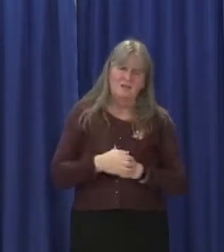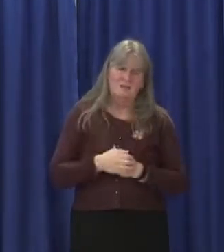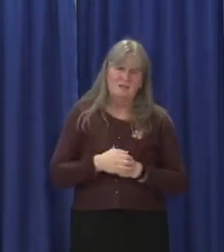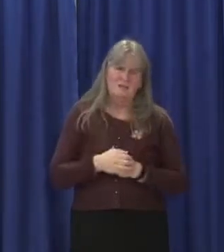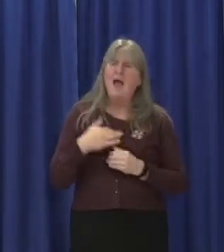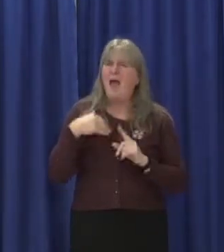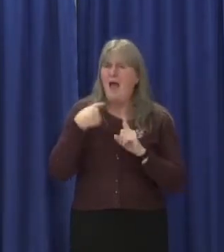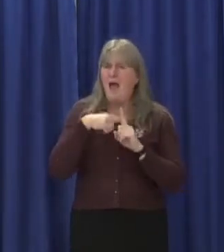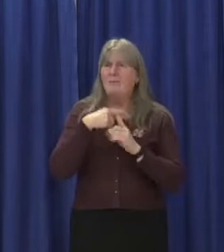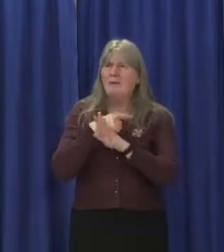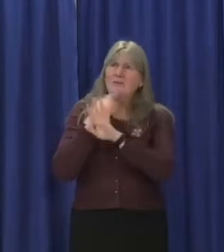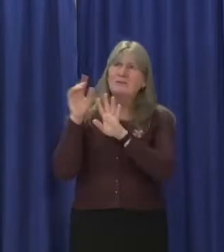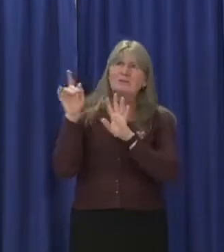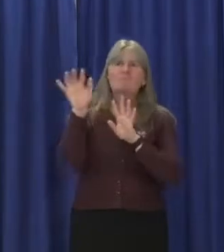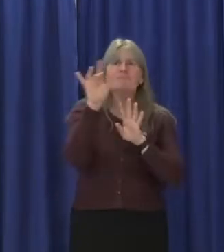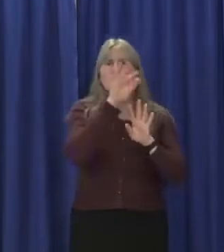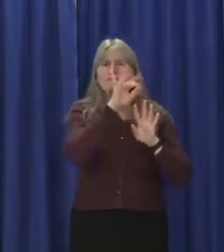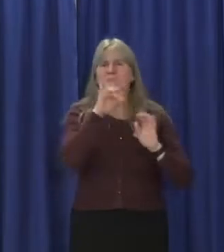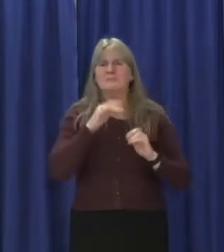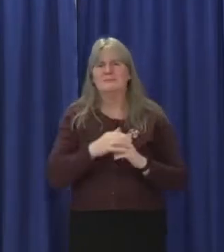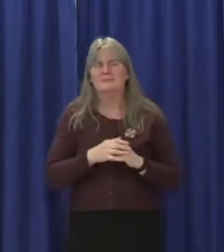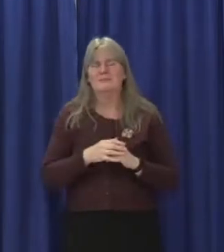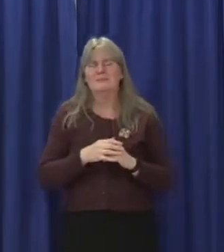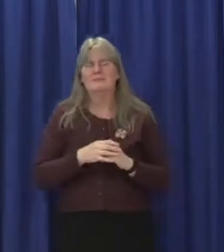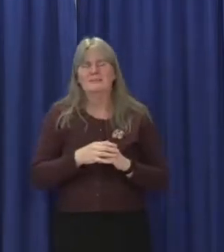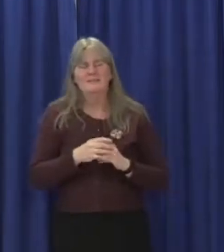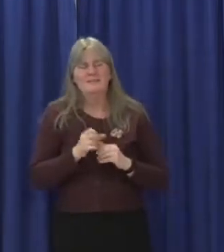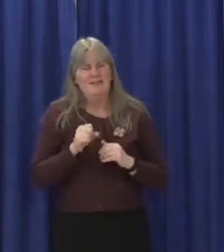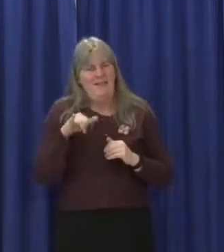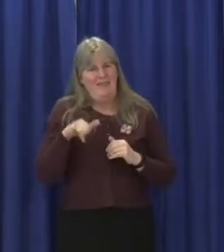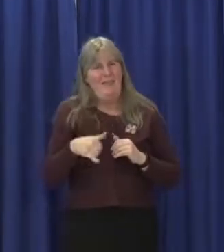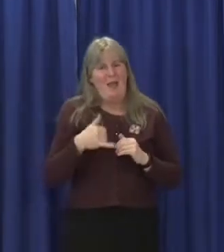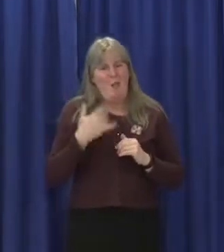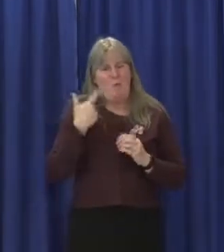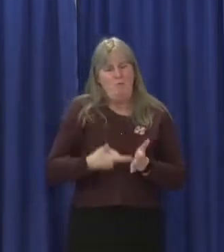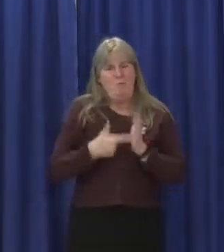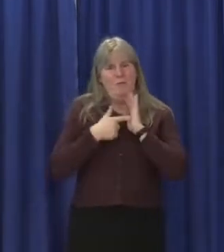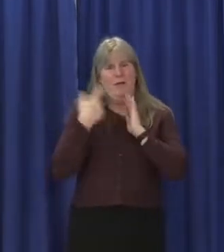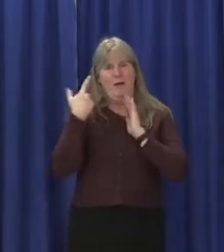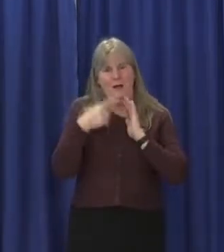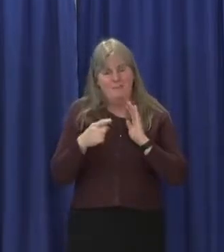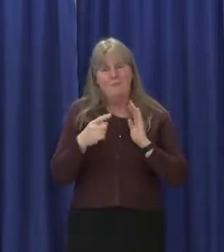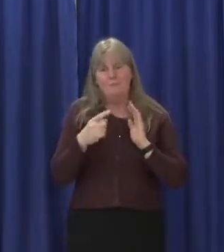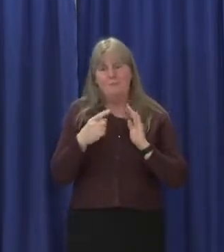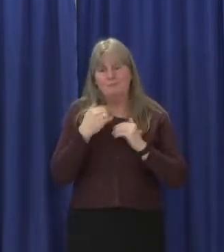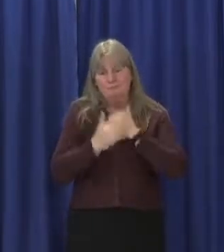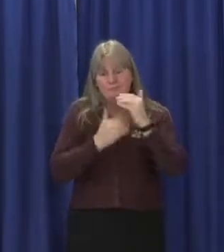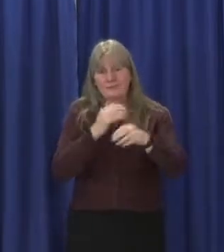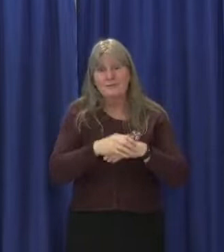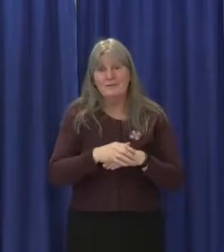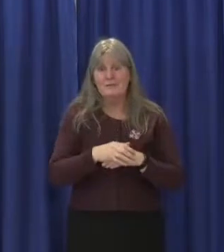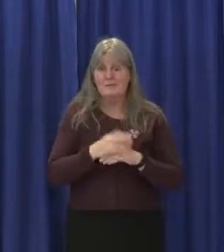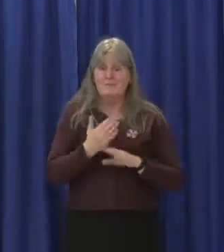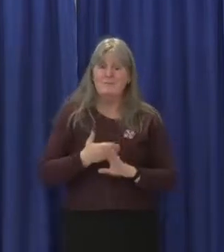And I think that's really what it takes to keep us going. We've done this before and we've managed it, and we will